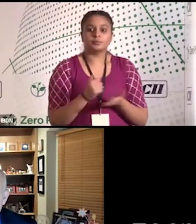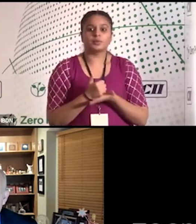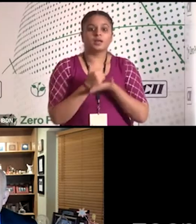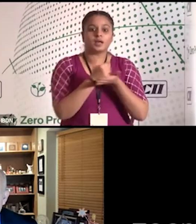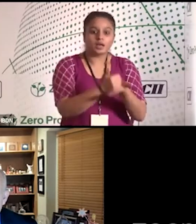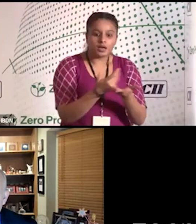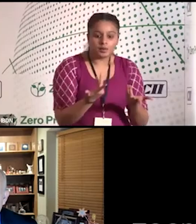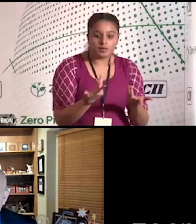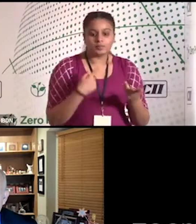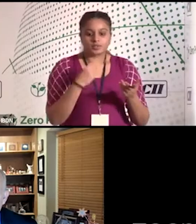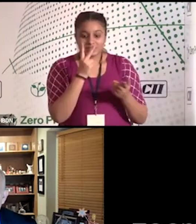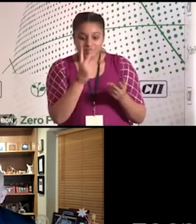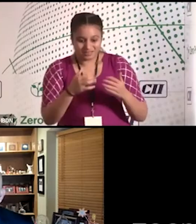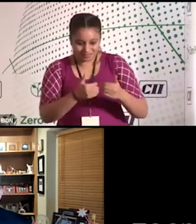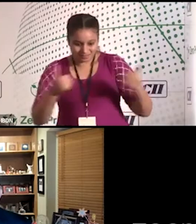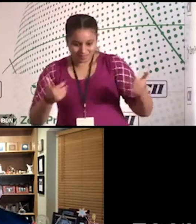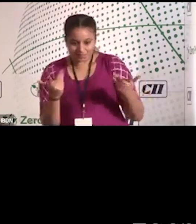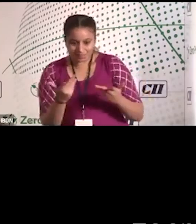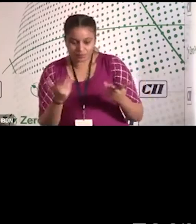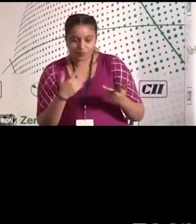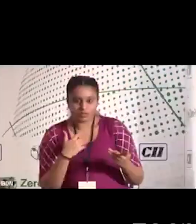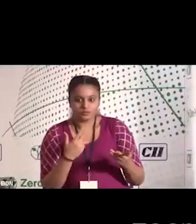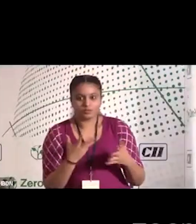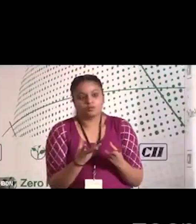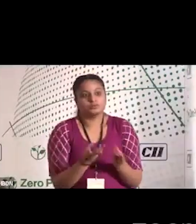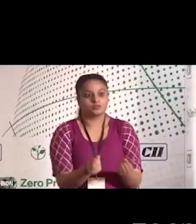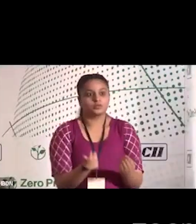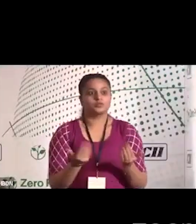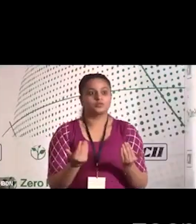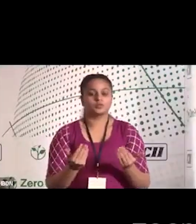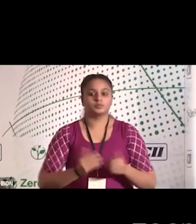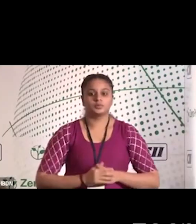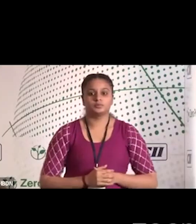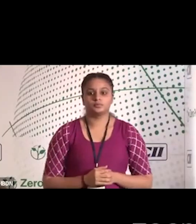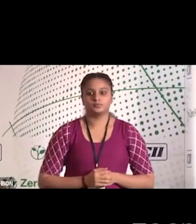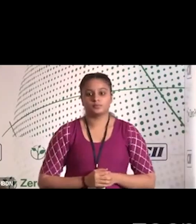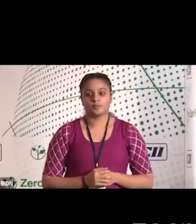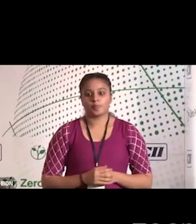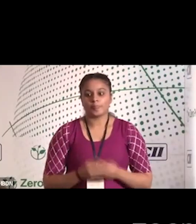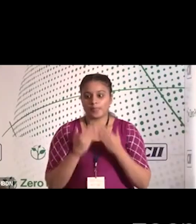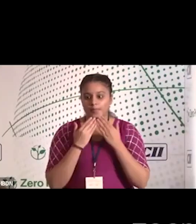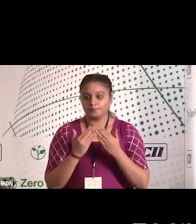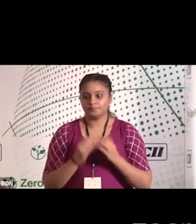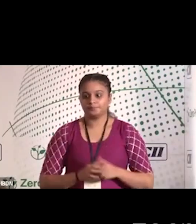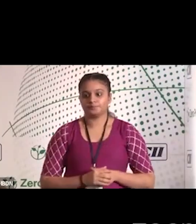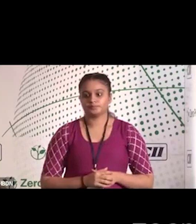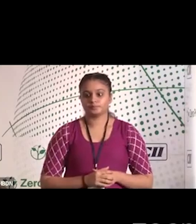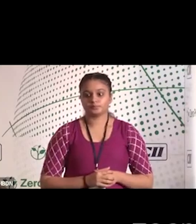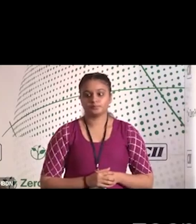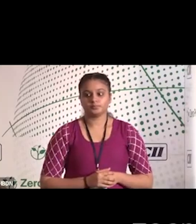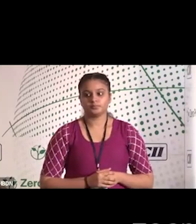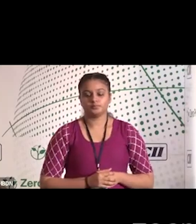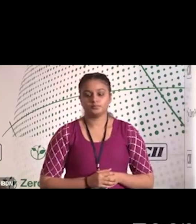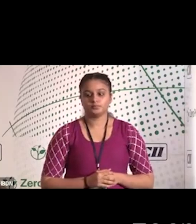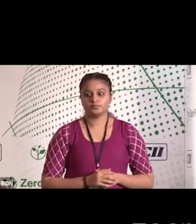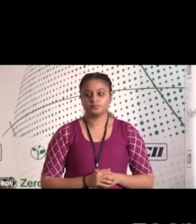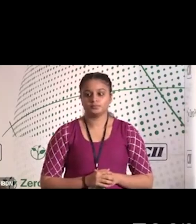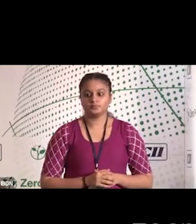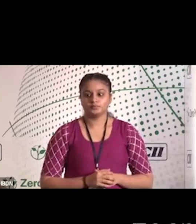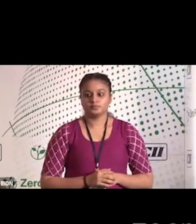identify the gaps and probably plug in and see what could be done. So thank you.